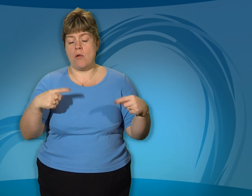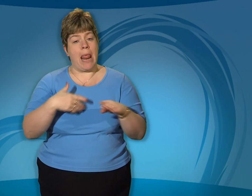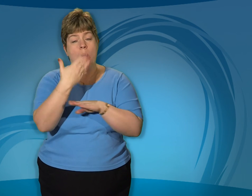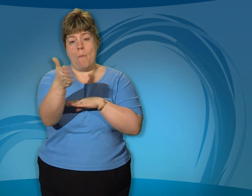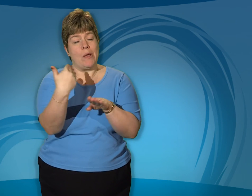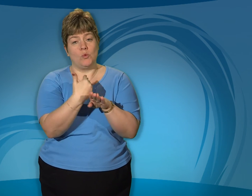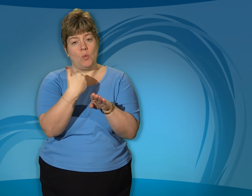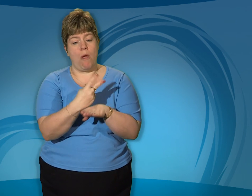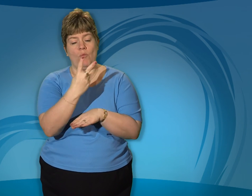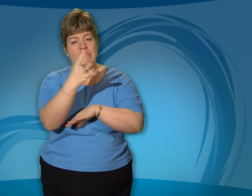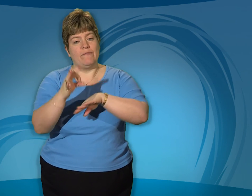Go back to work.